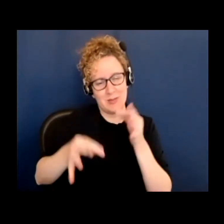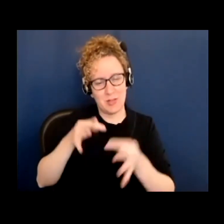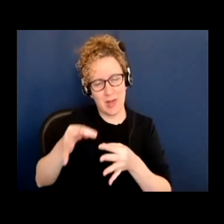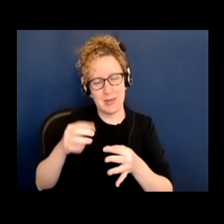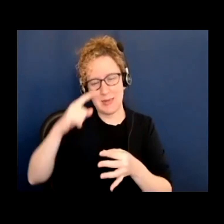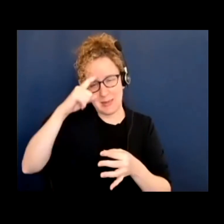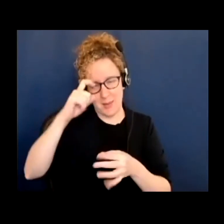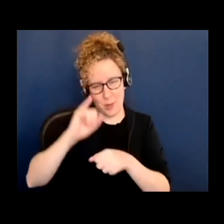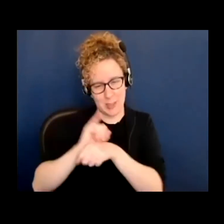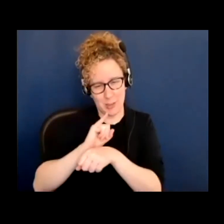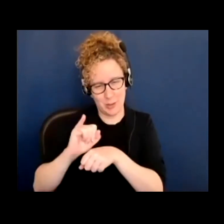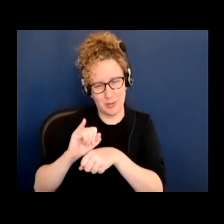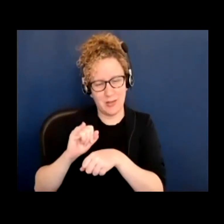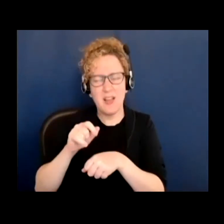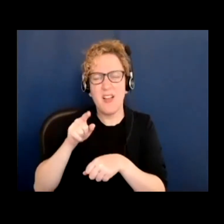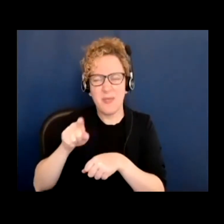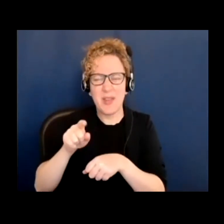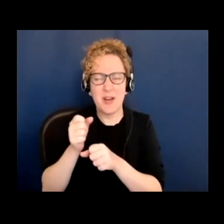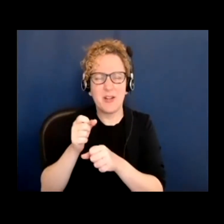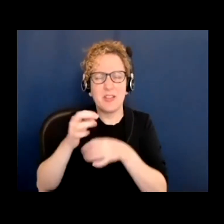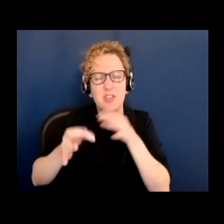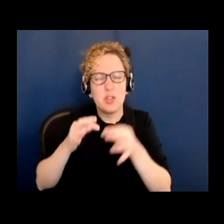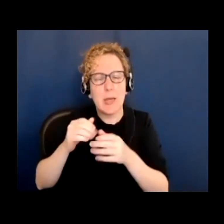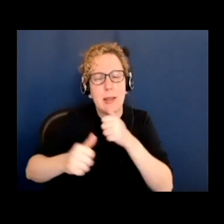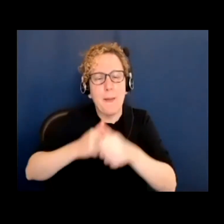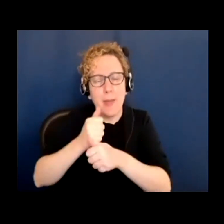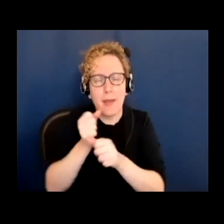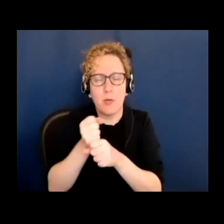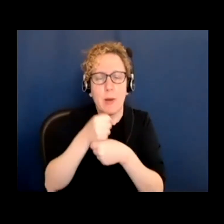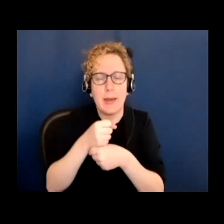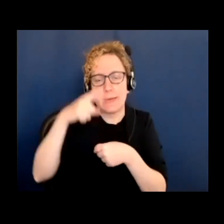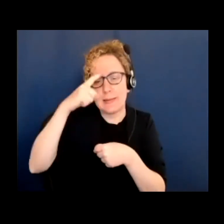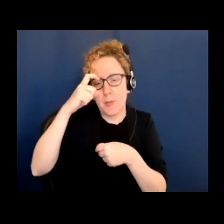alumni who are creating virtual projects this summer to promote access to international